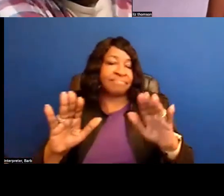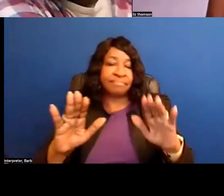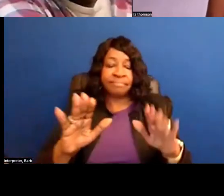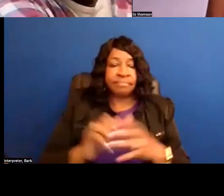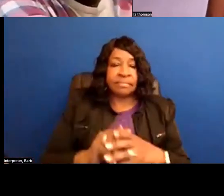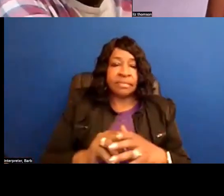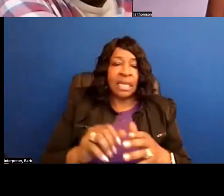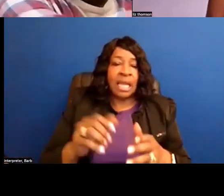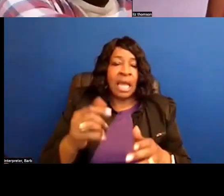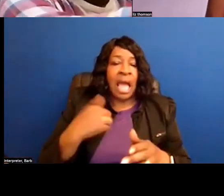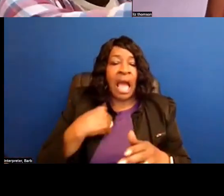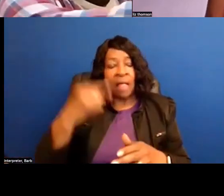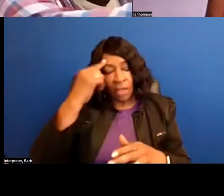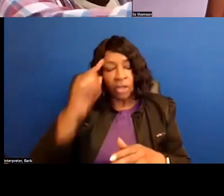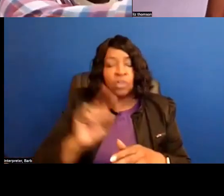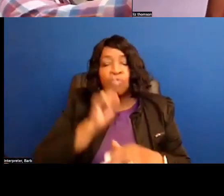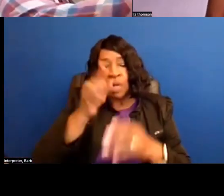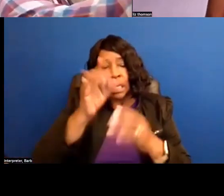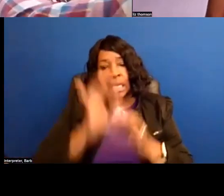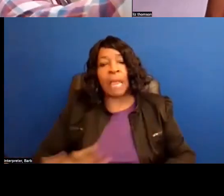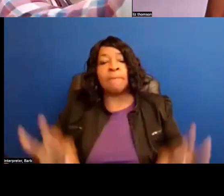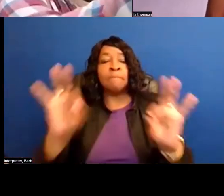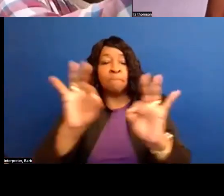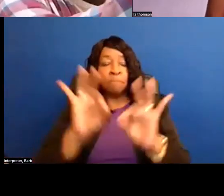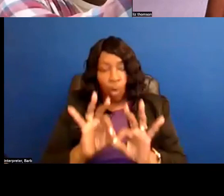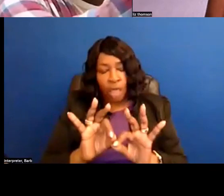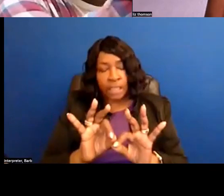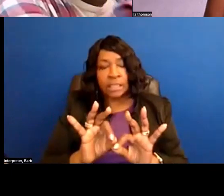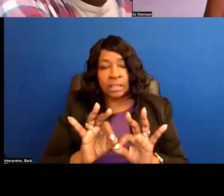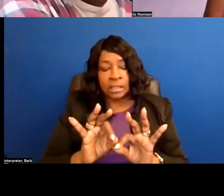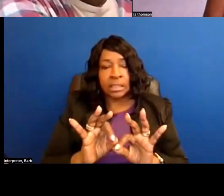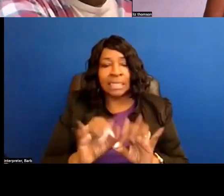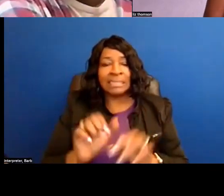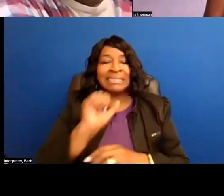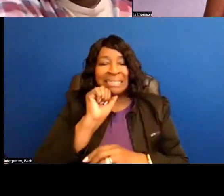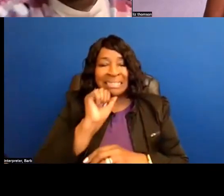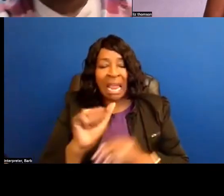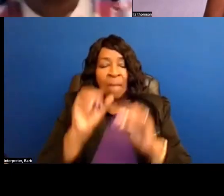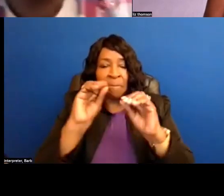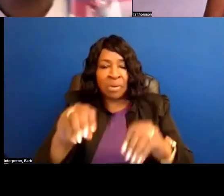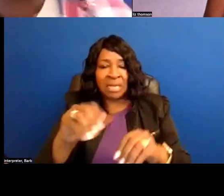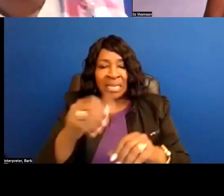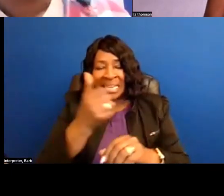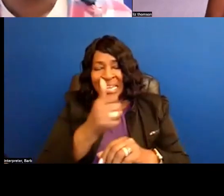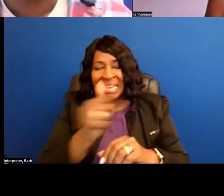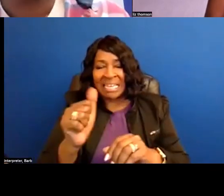And I thought it was really important to not put any kind of qualifier.